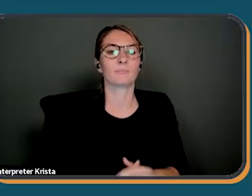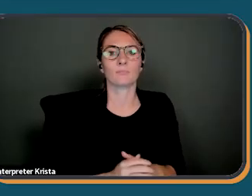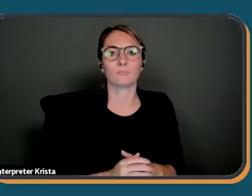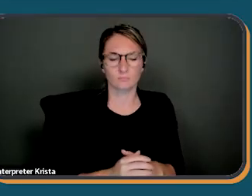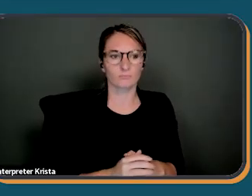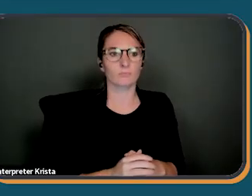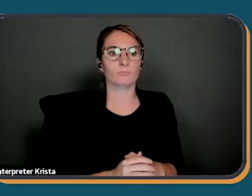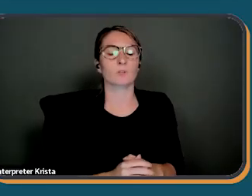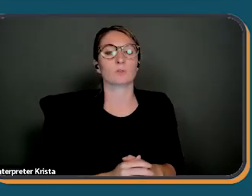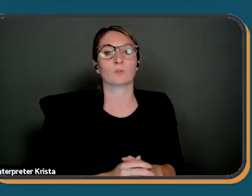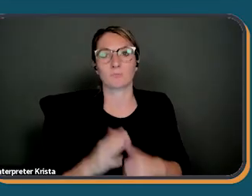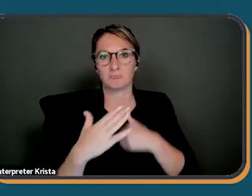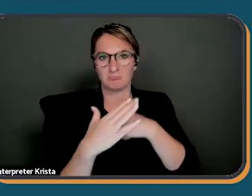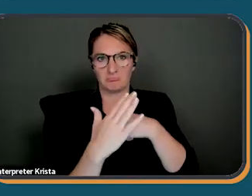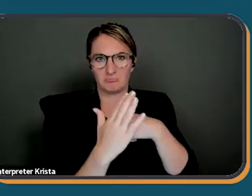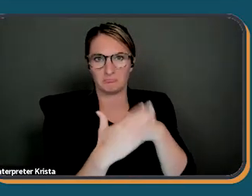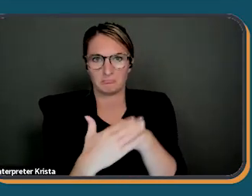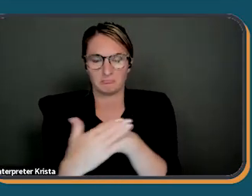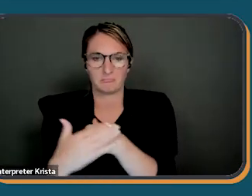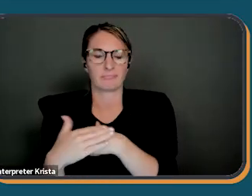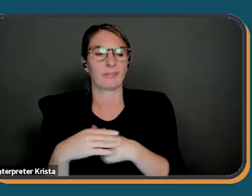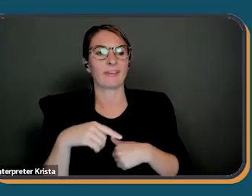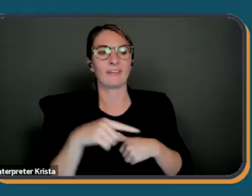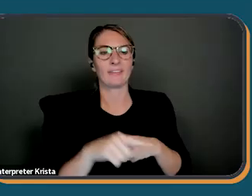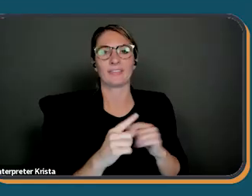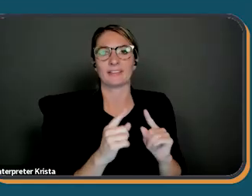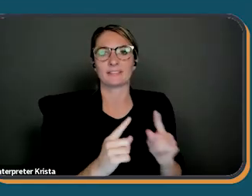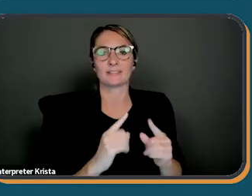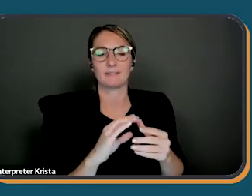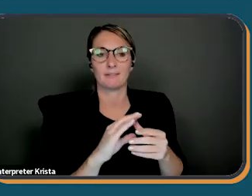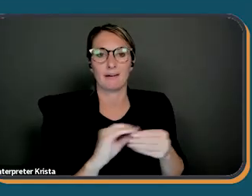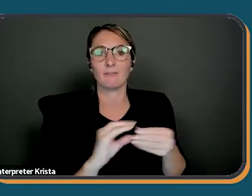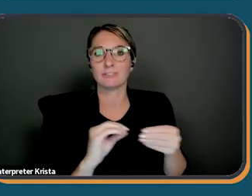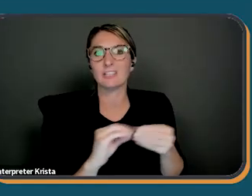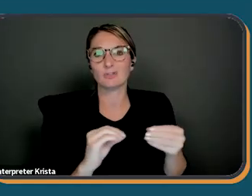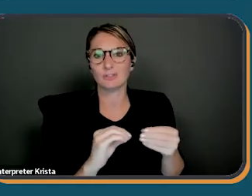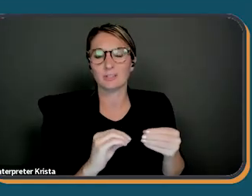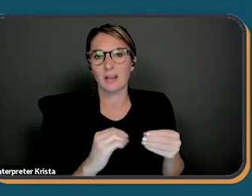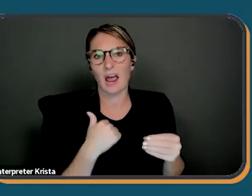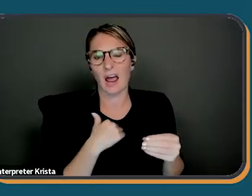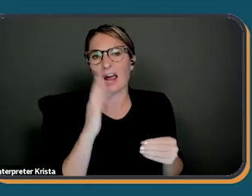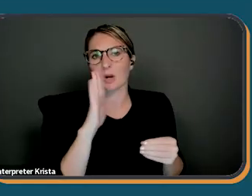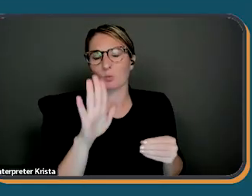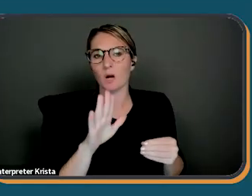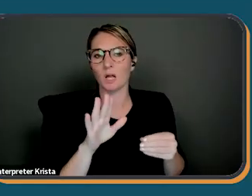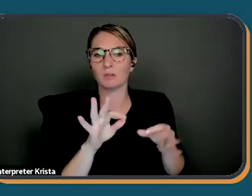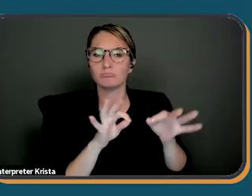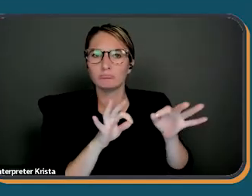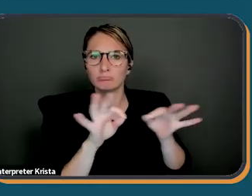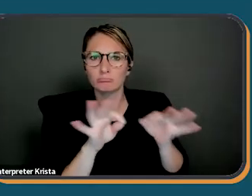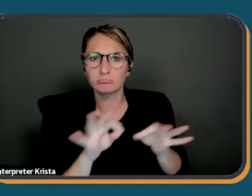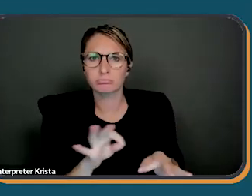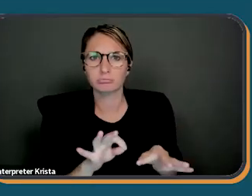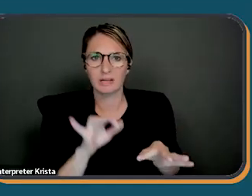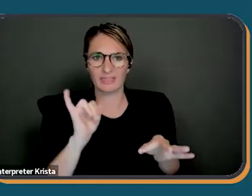there's going to be some information given in this conversation